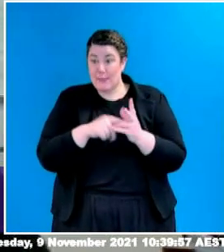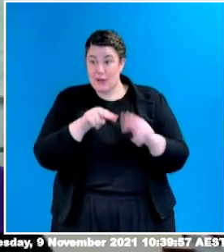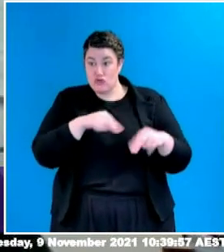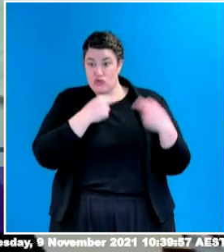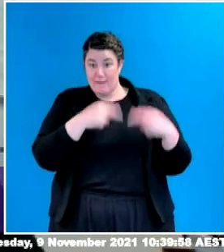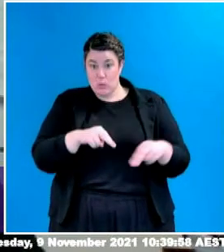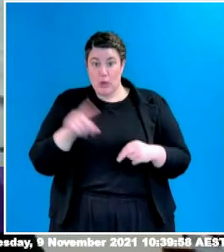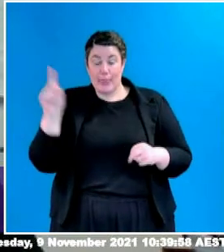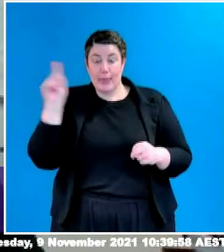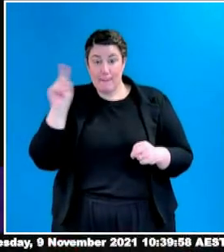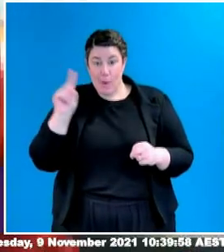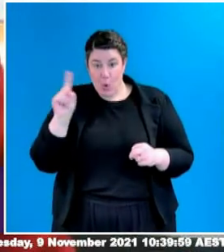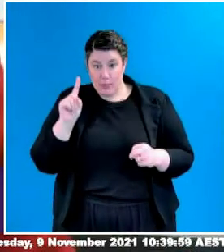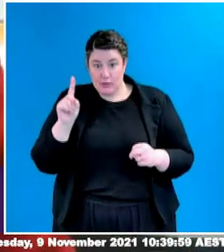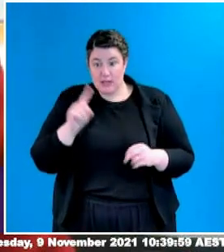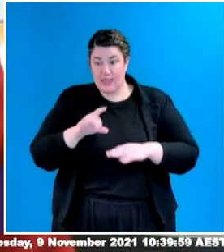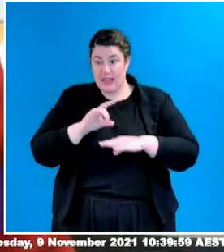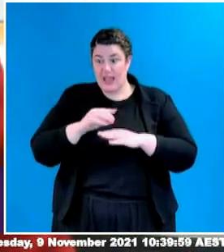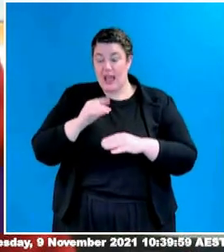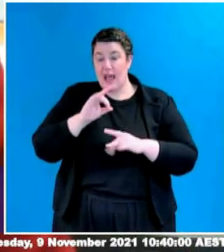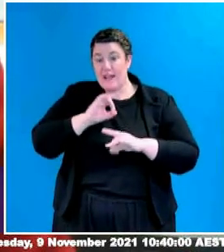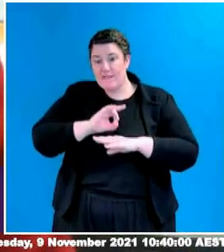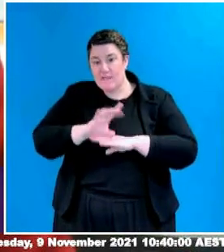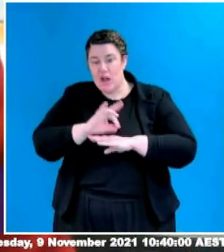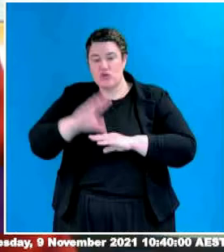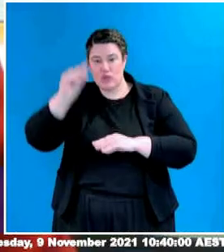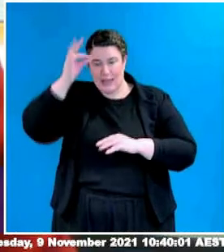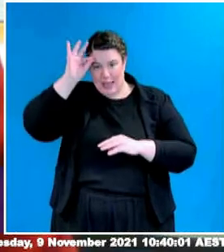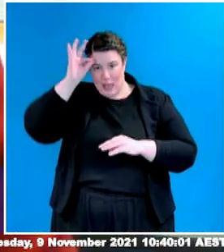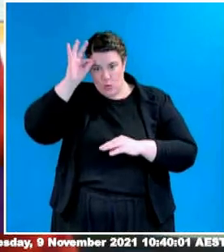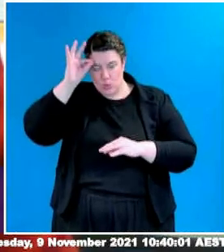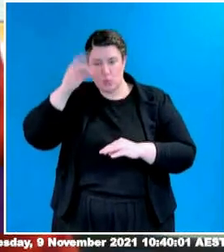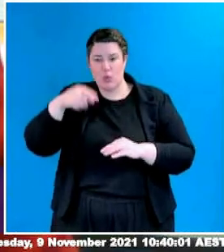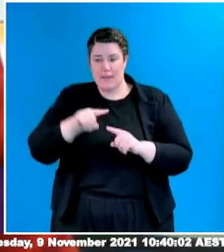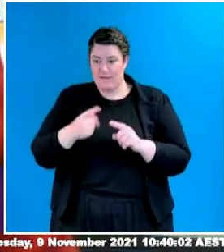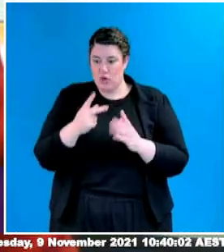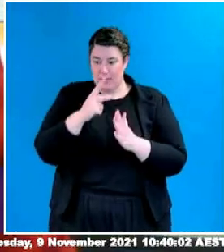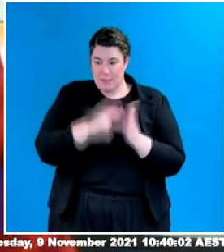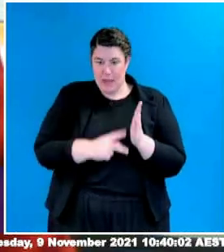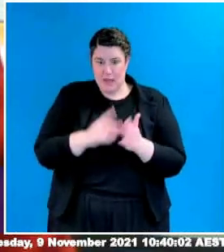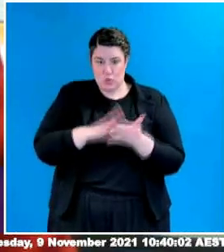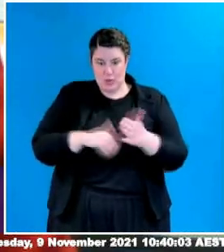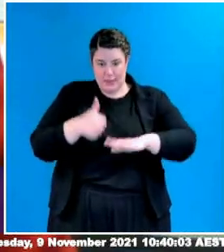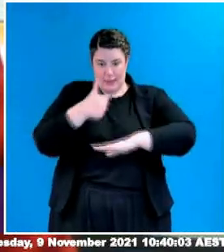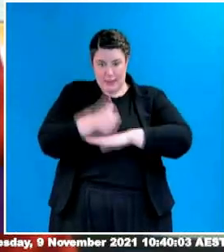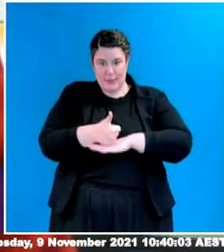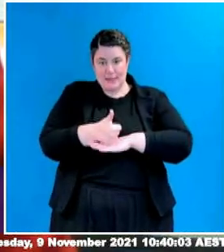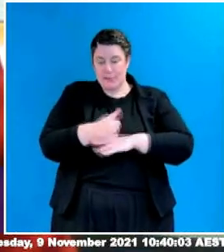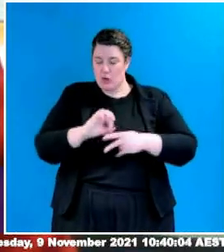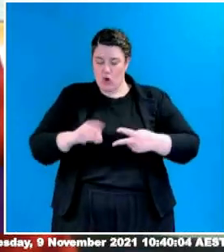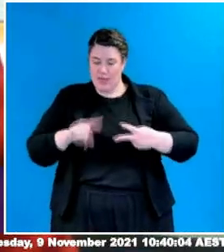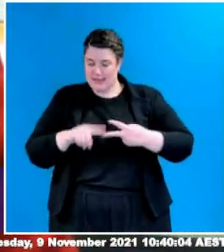There was a Law Reform Advisory Council report done in 2015 and the first part was implemented but not the second.